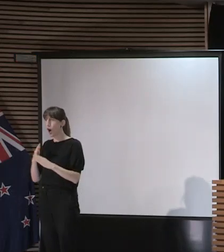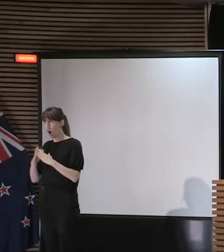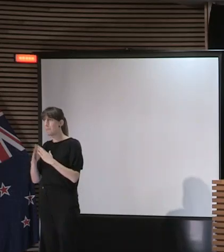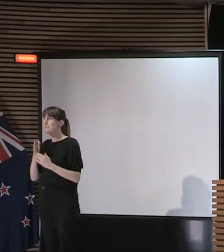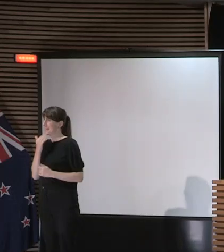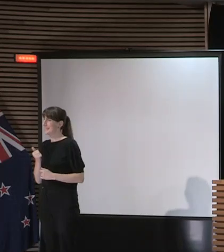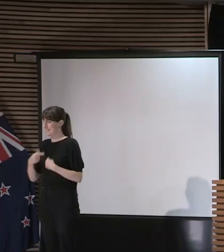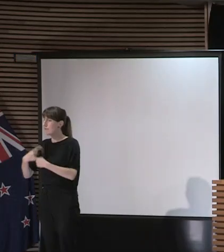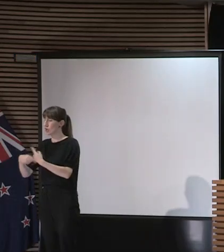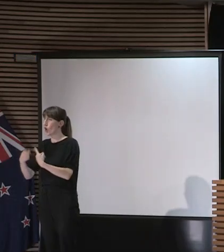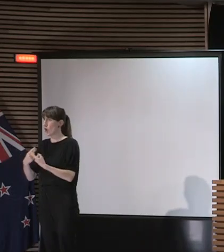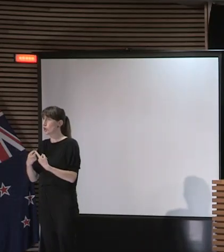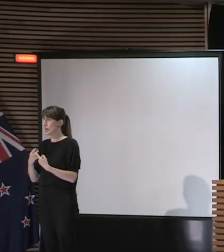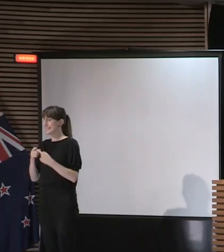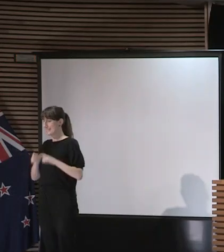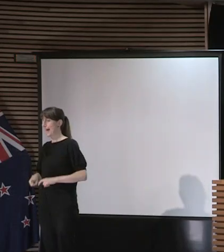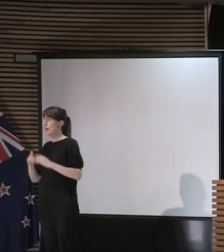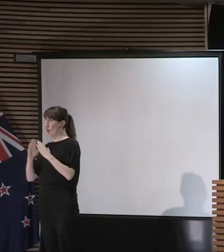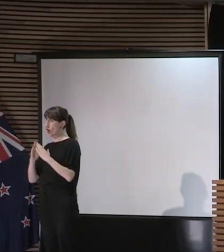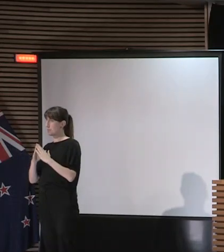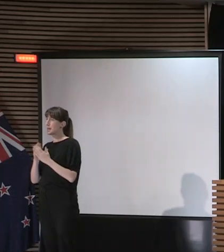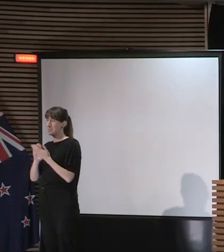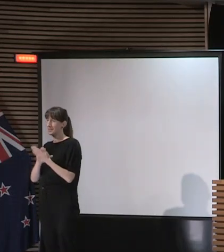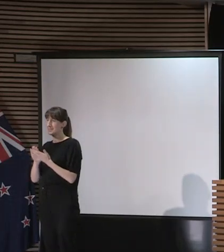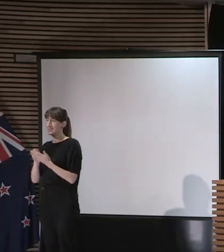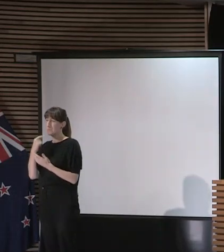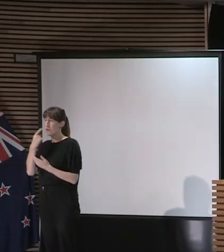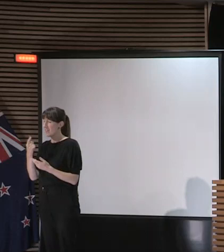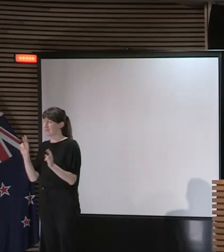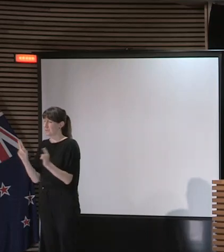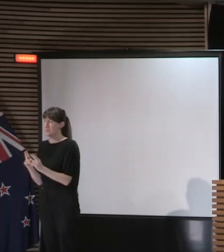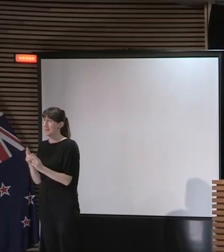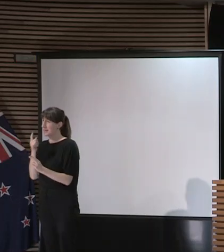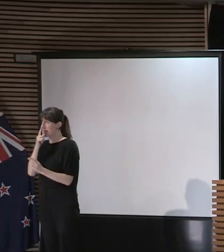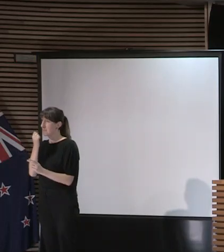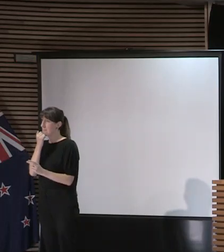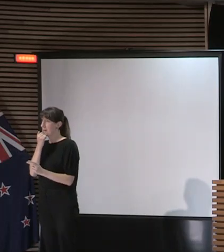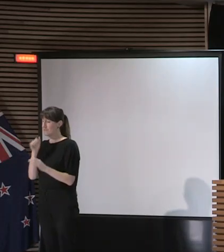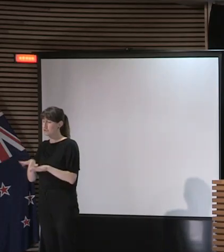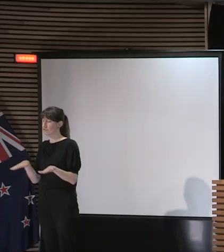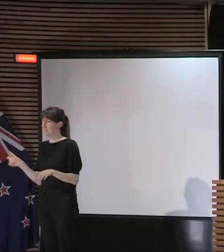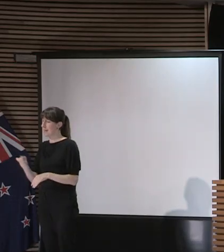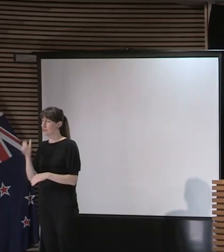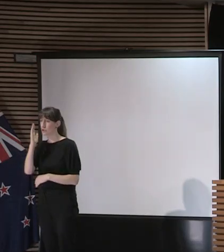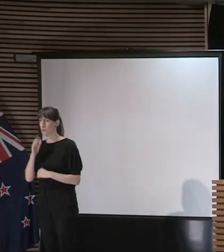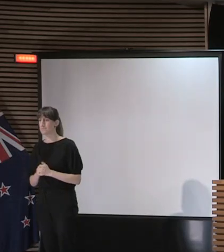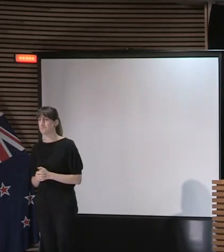learn from home if they can, and I think you'll see tomorrow that that will show up in the low number of people back in EC and in schools.